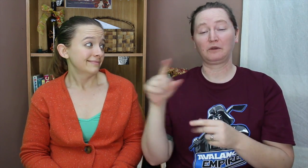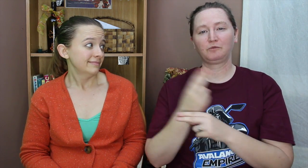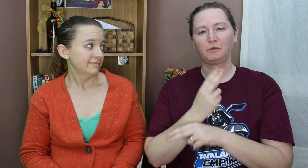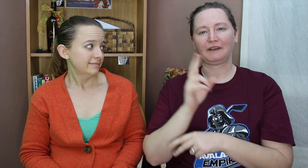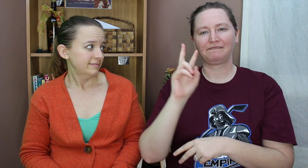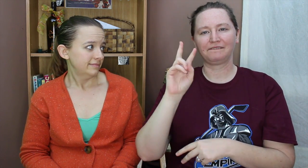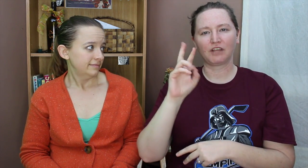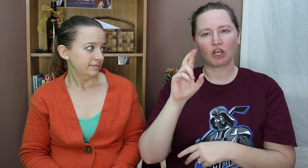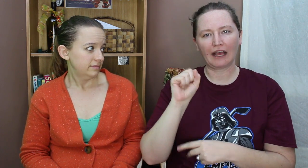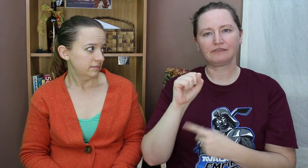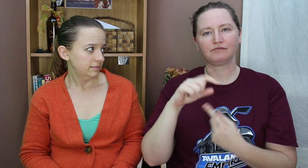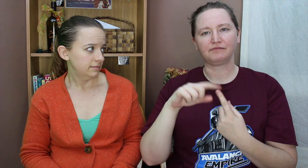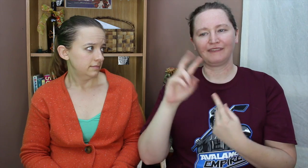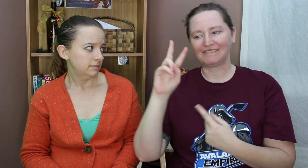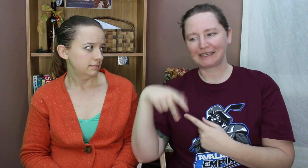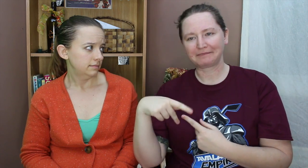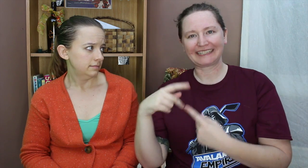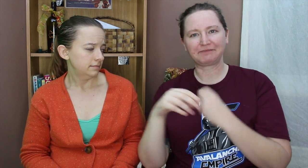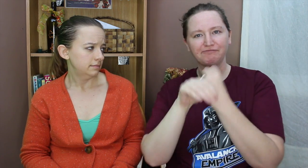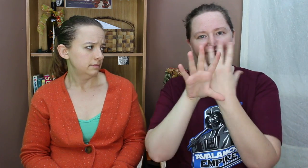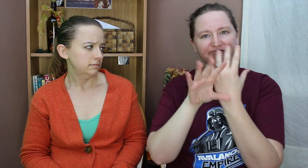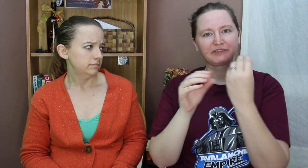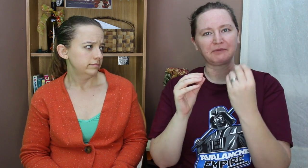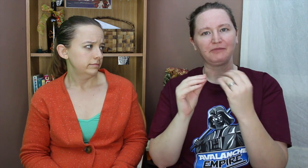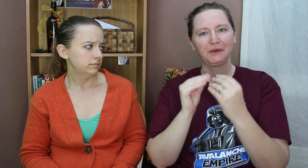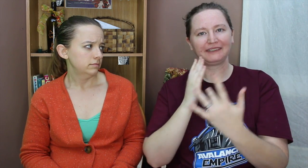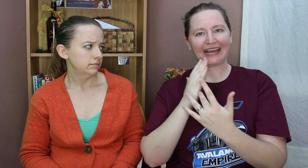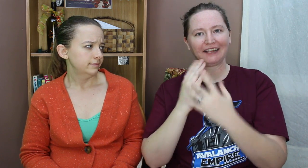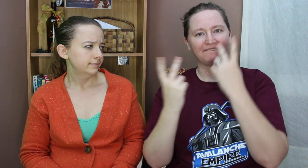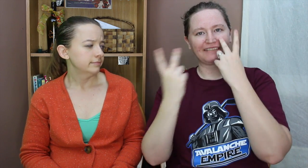very rare to see them. Now people use VRS and videophones,